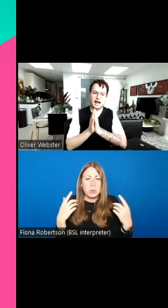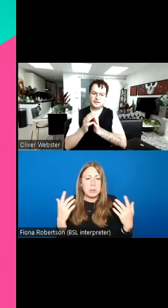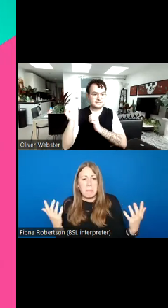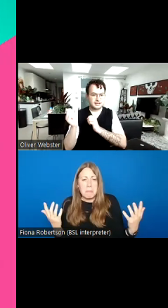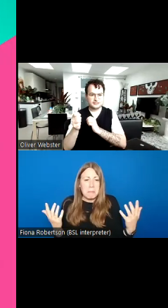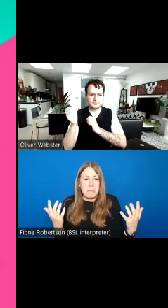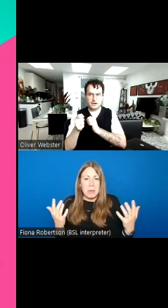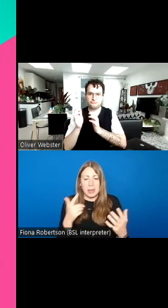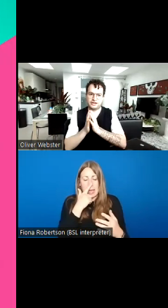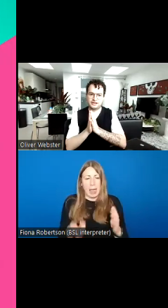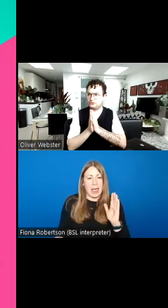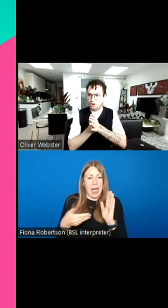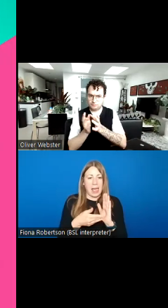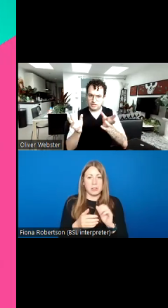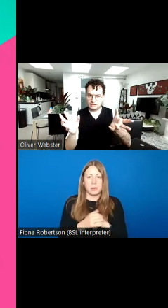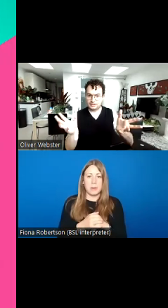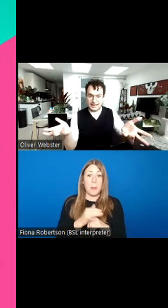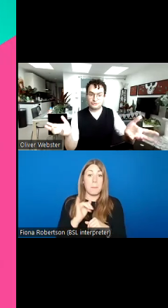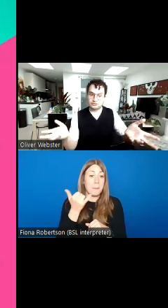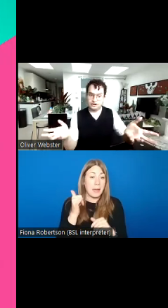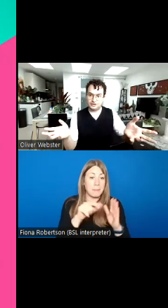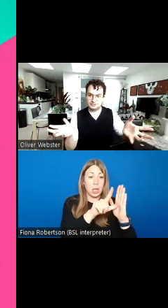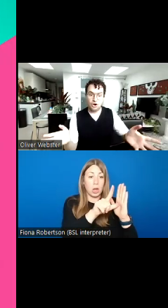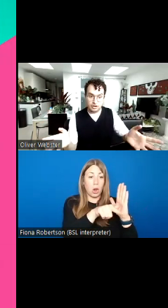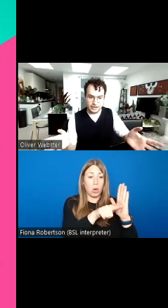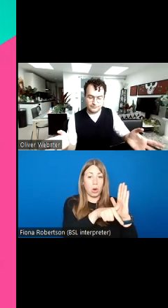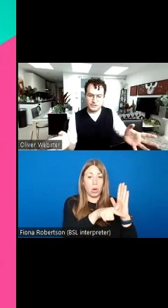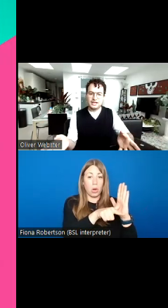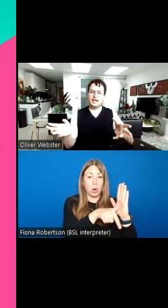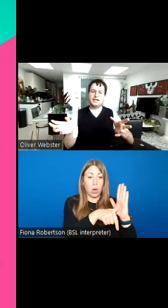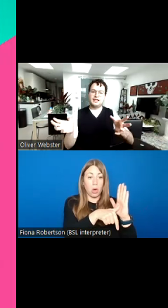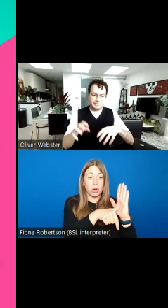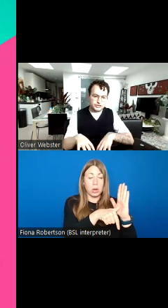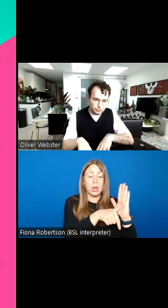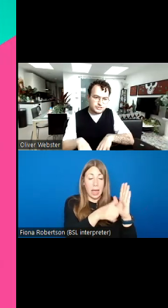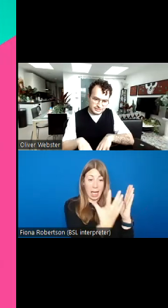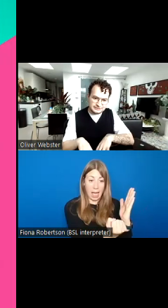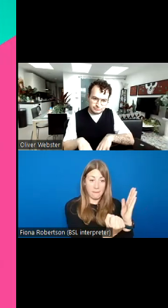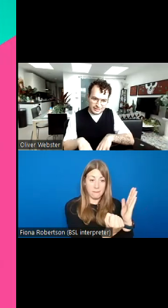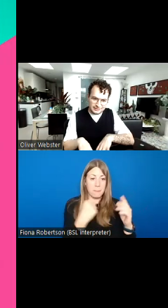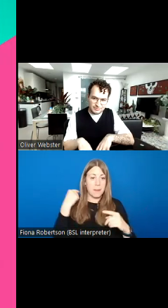and instead of the bell ringing, you've got a clown car honking, then you would need to subtitle it